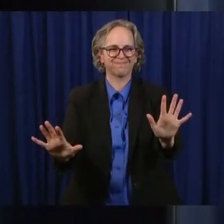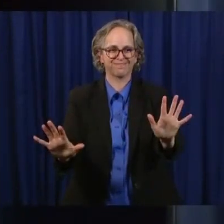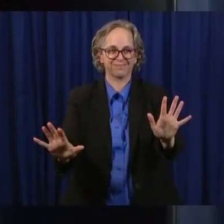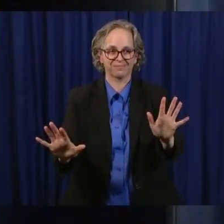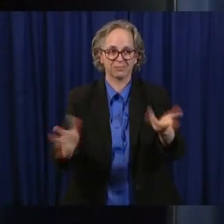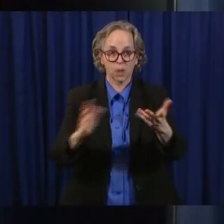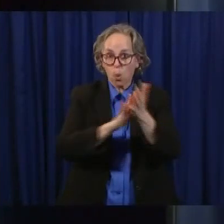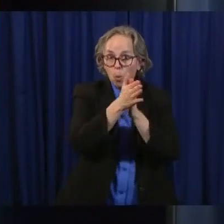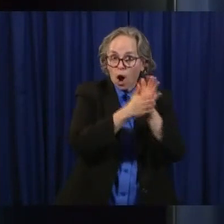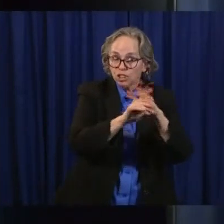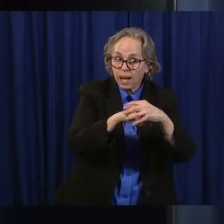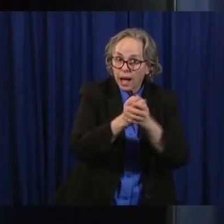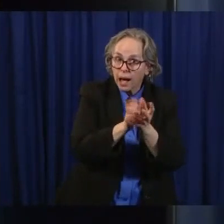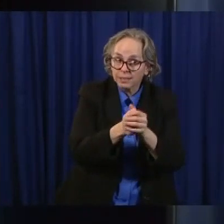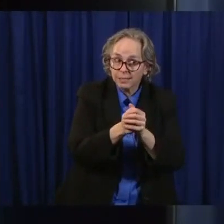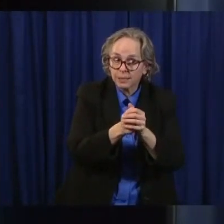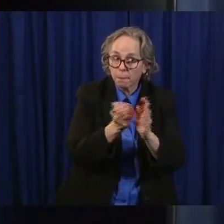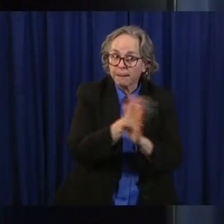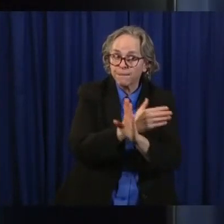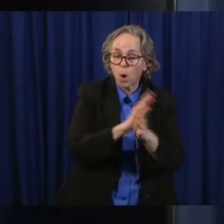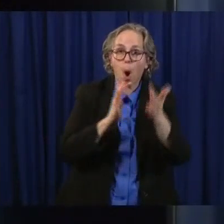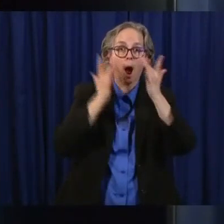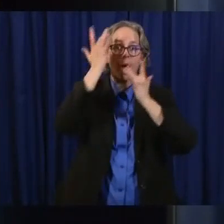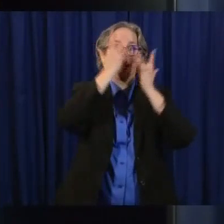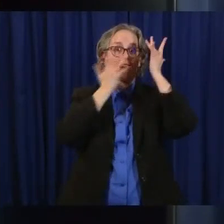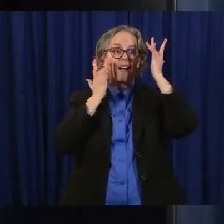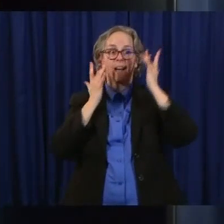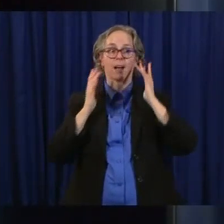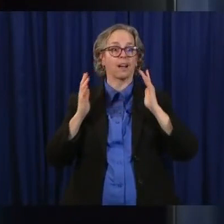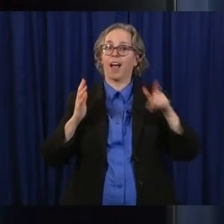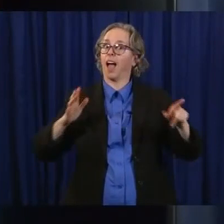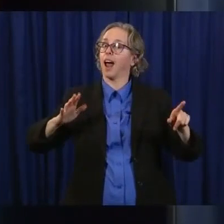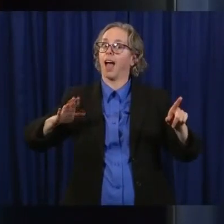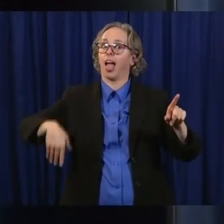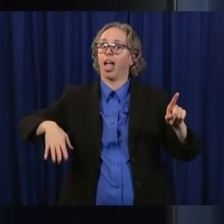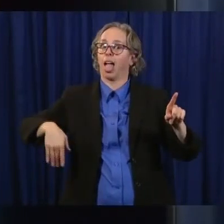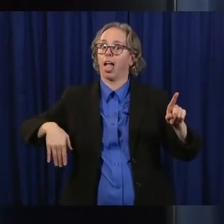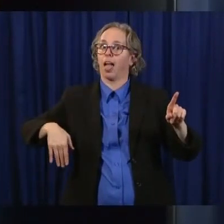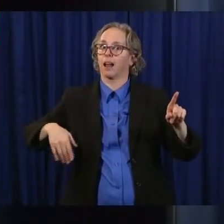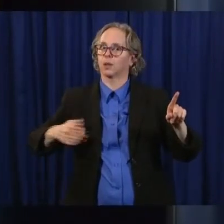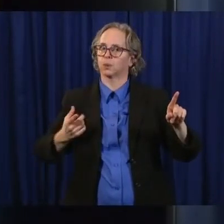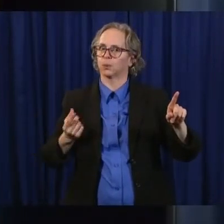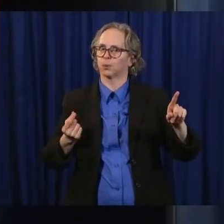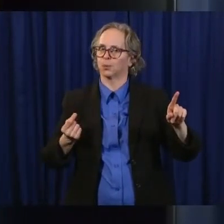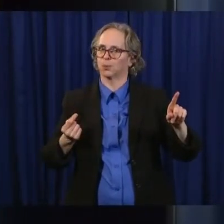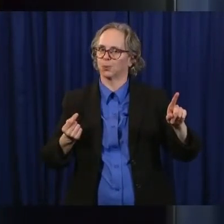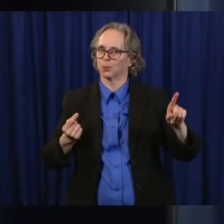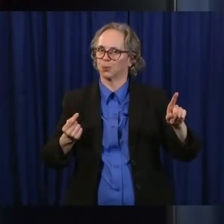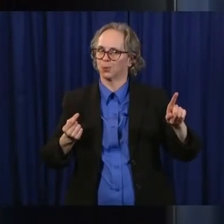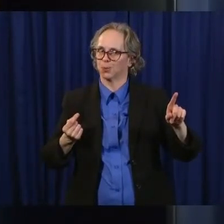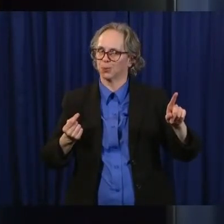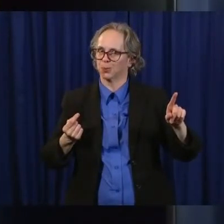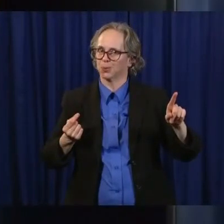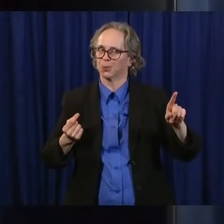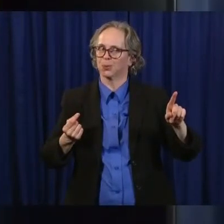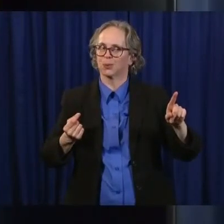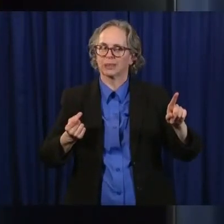CAN DO. OR BY YOU WASHING YOUR HANDS BEFORE YOU TOUCH A SURFACE. USING HAND SANITIZER OR SOMETHING ELSE TO REMOVE THE VIRUS BEFORE YOU TOUCH A SURFACE. THAT MEANS IF THE OTHER PERSON